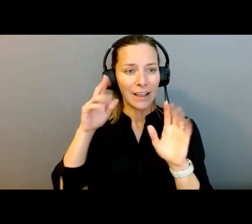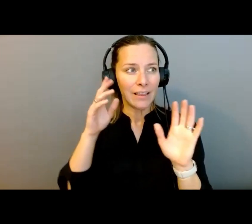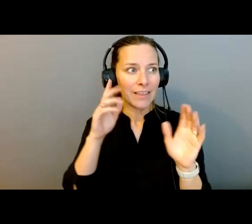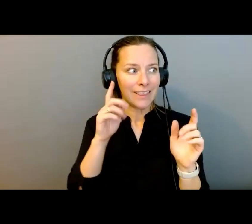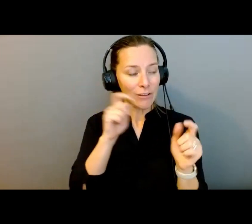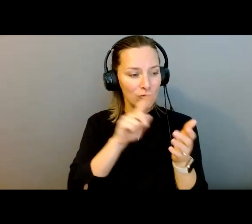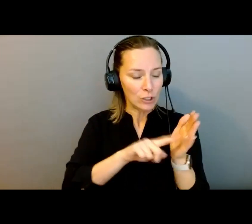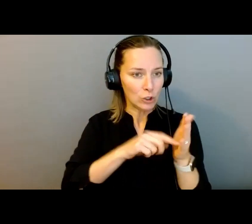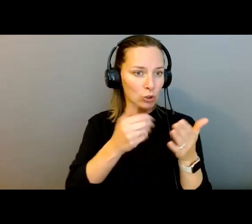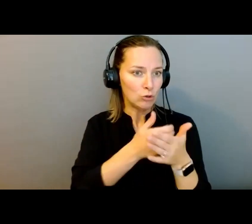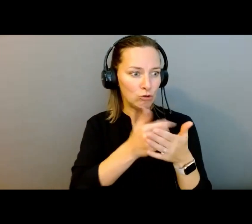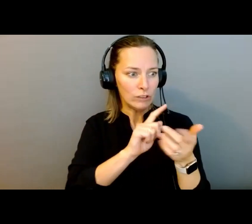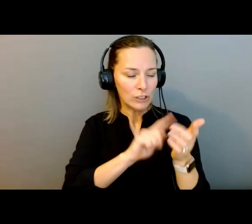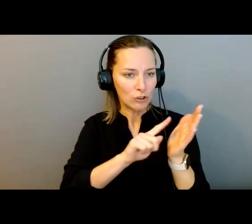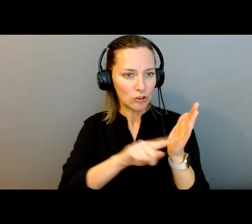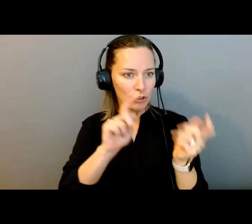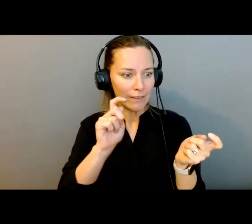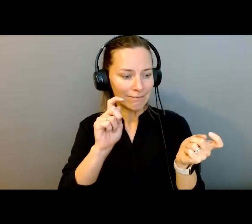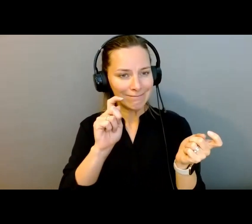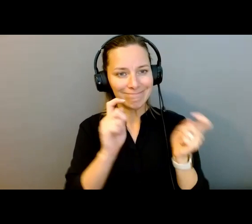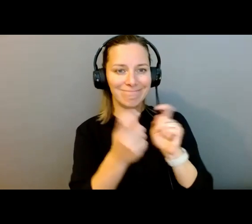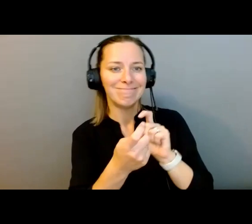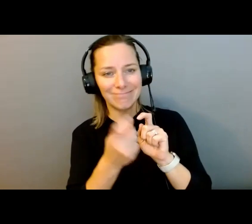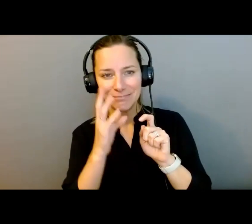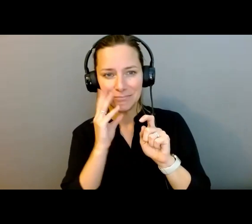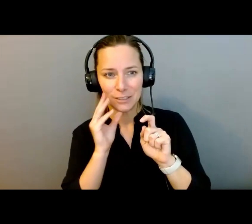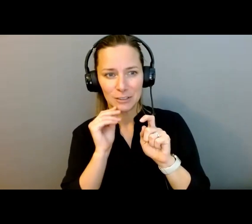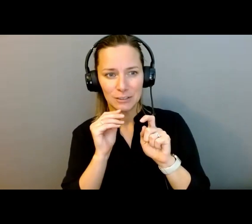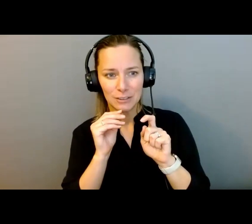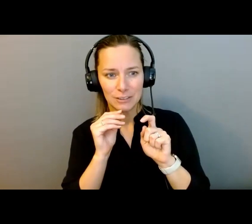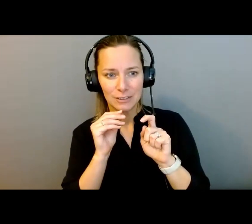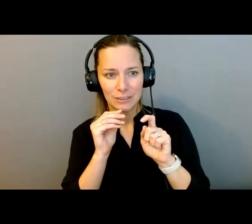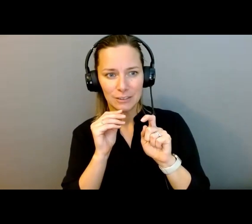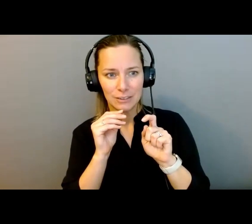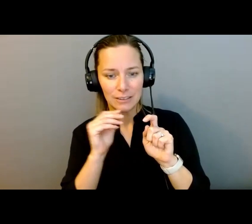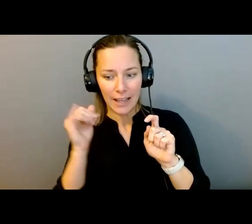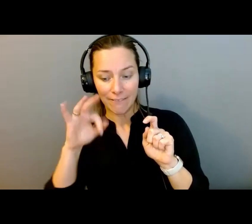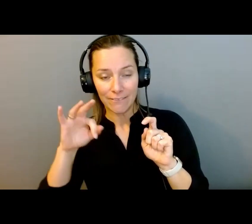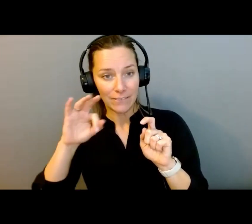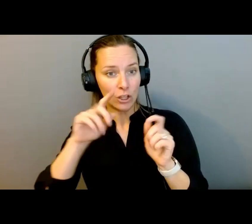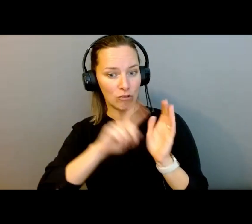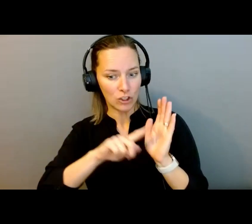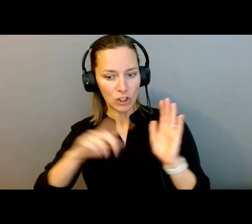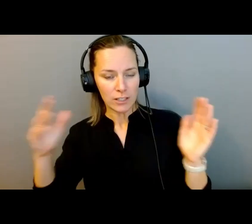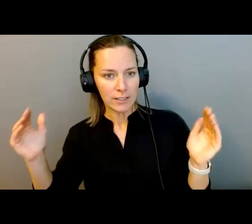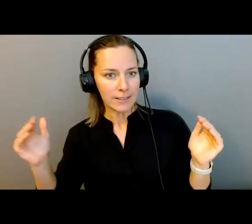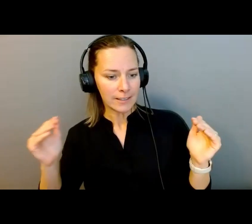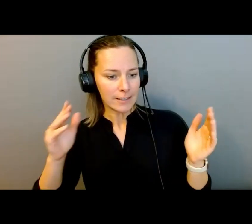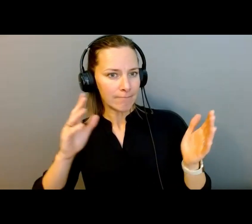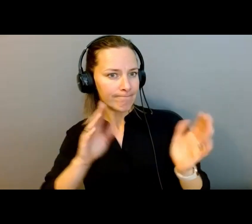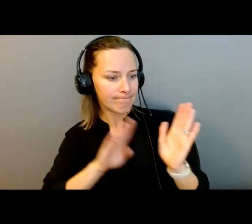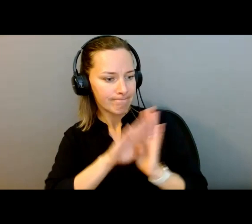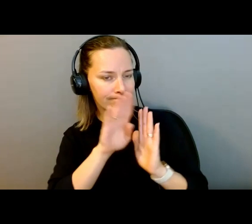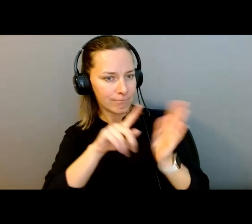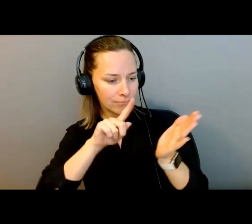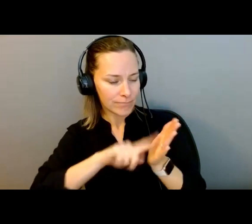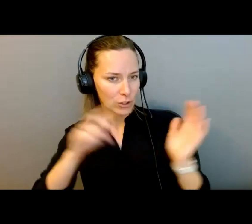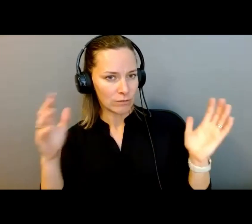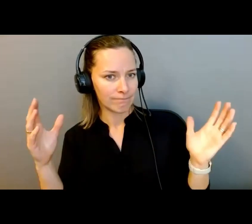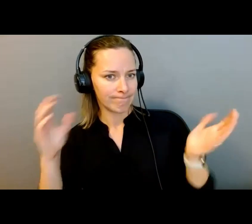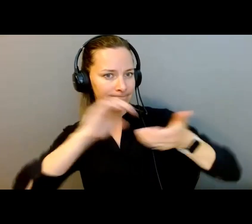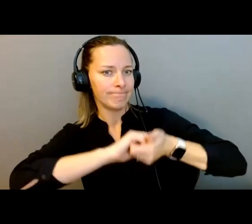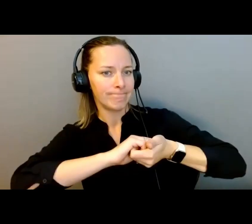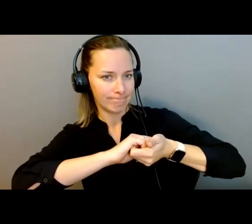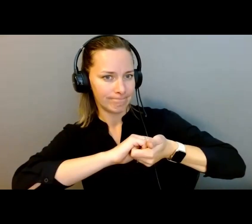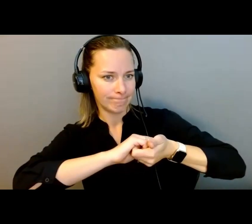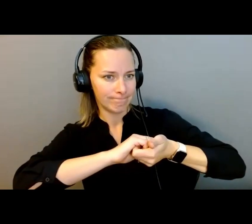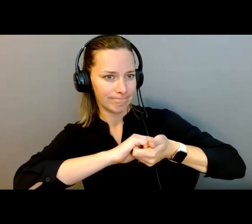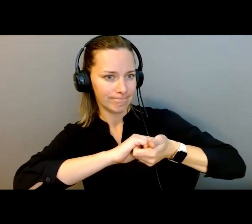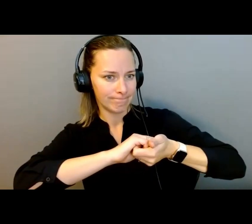experience that comes out of really meaningful, co-created, and the centering of people's lives